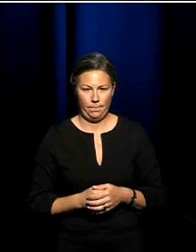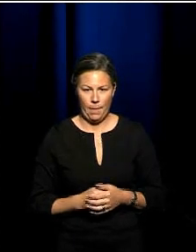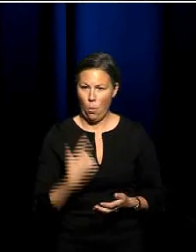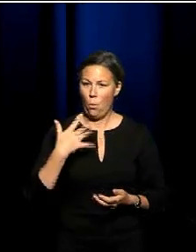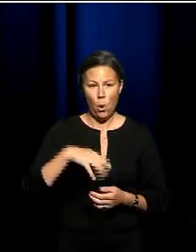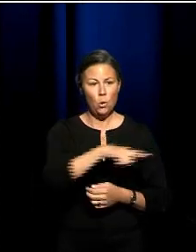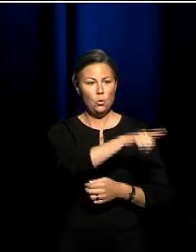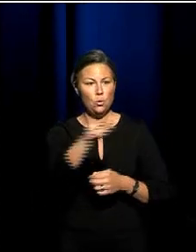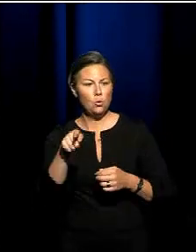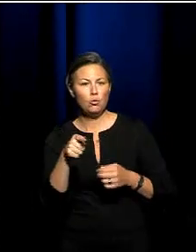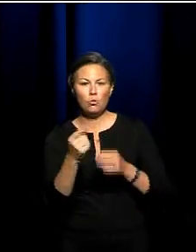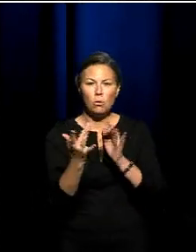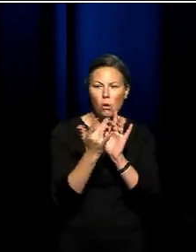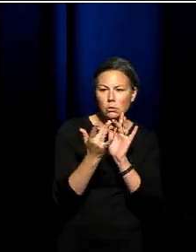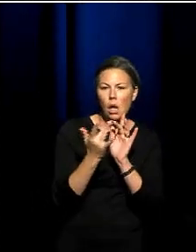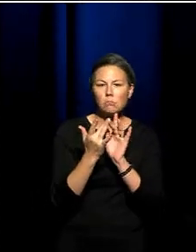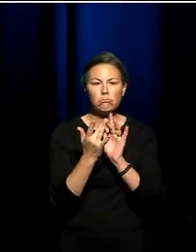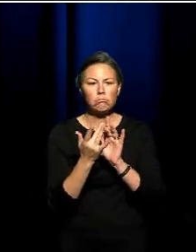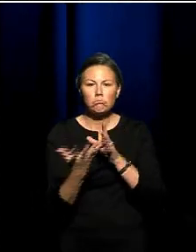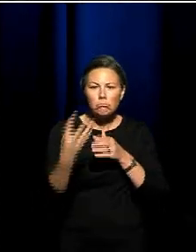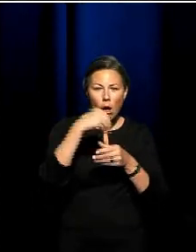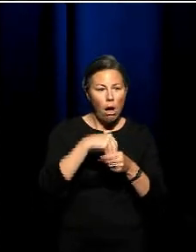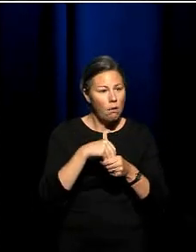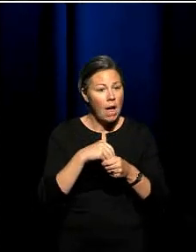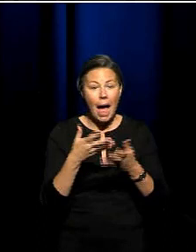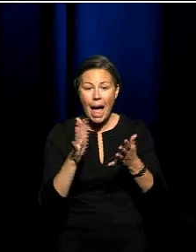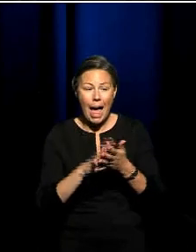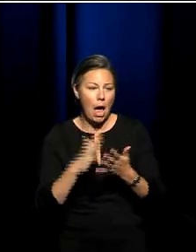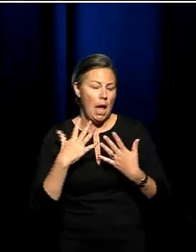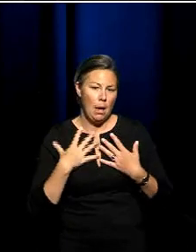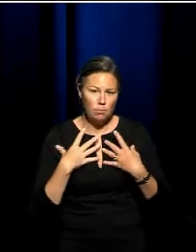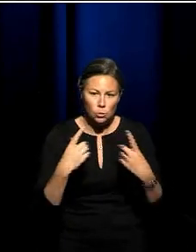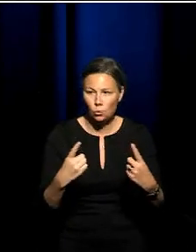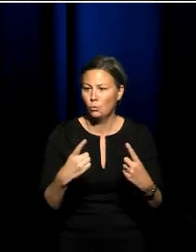that they choose ensuring that each person is able to make their own decisions about how they might contribute and participate. Overcoming